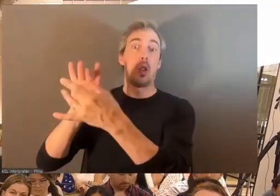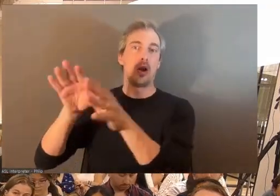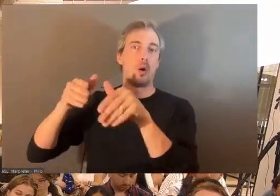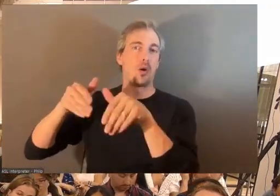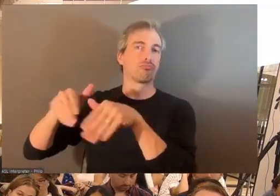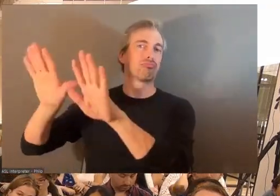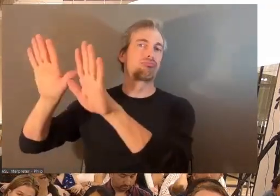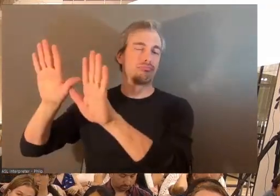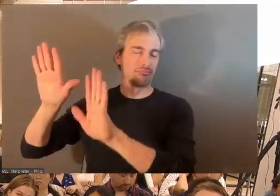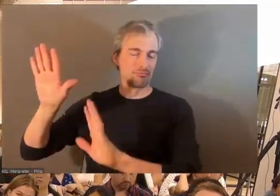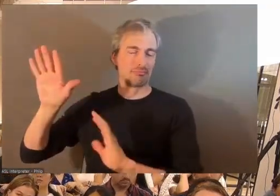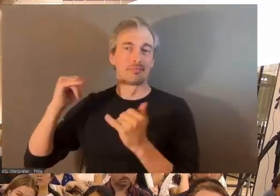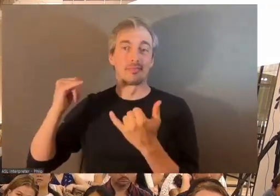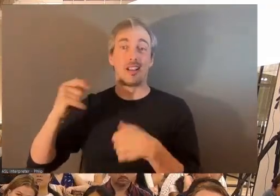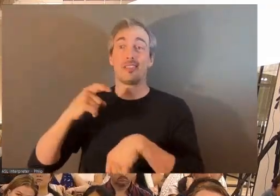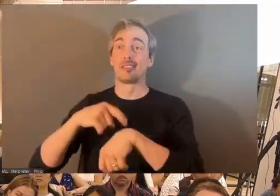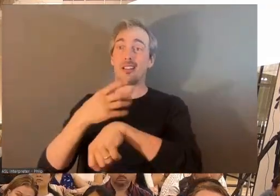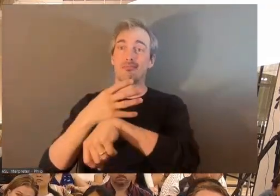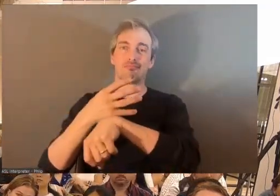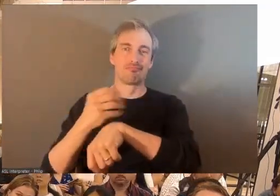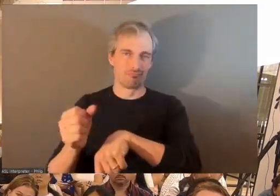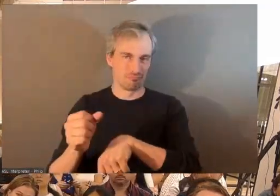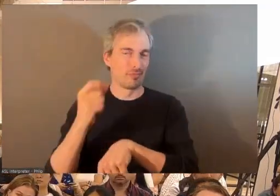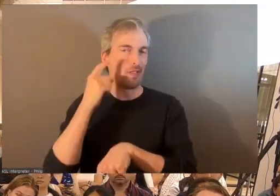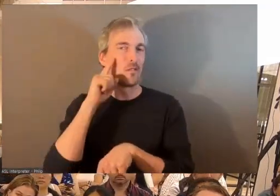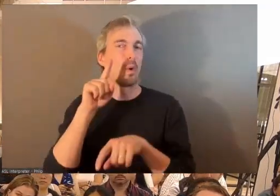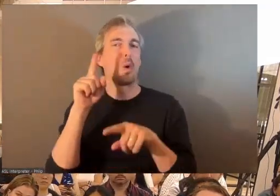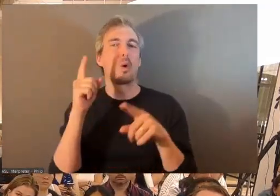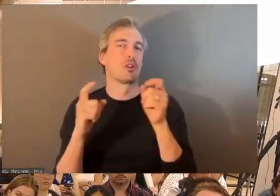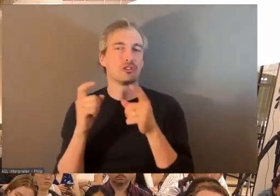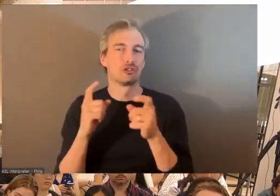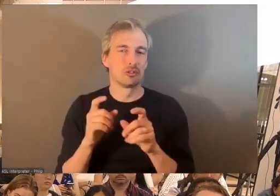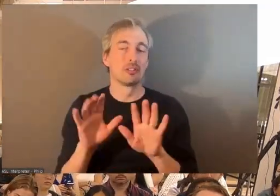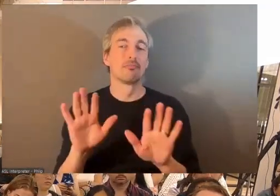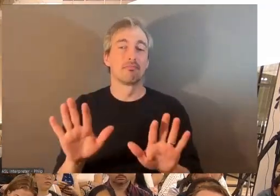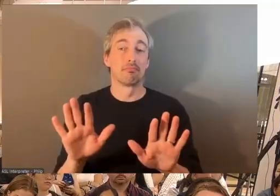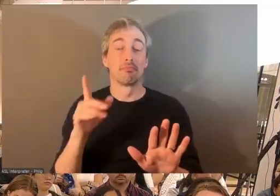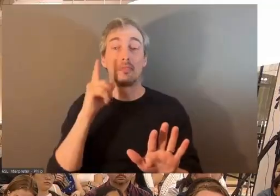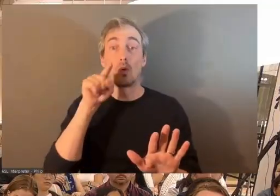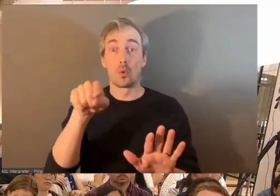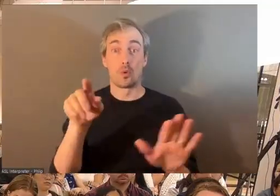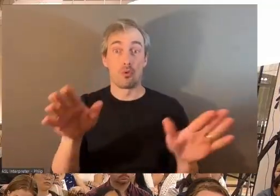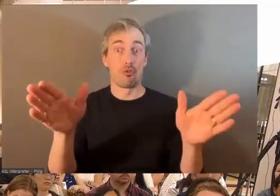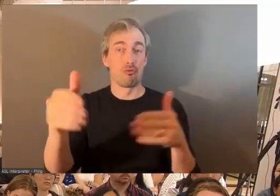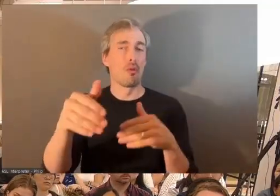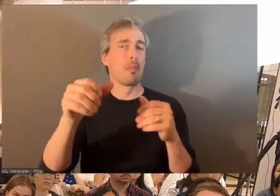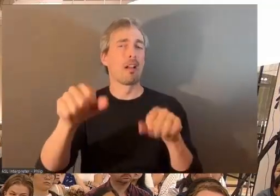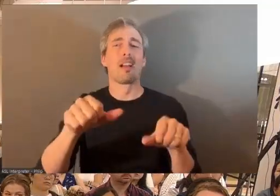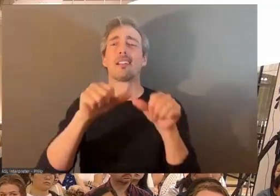But for anyone in the room here, feel free to continue the conversation. Stick around. Let me show my slide.